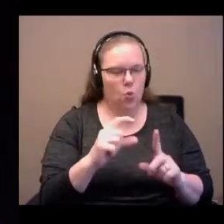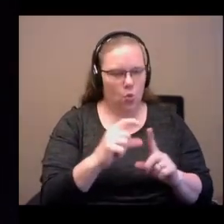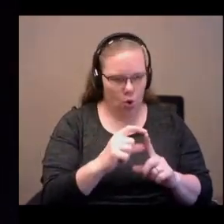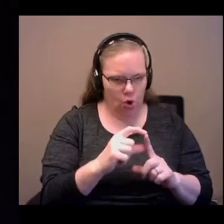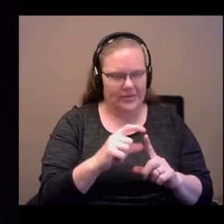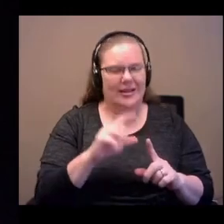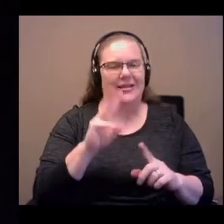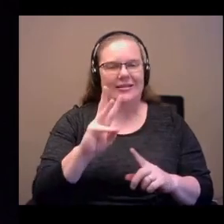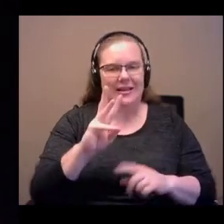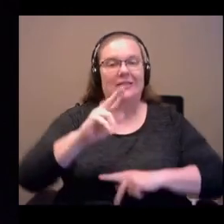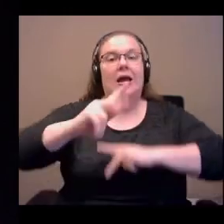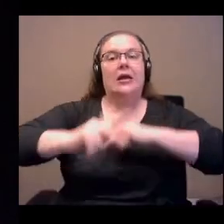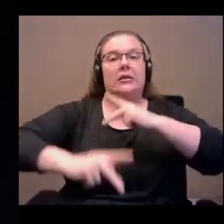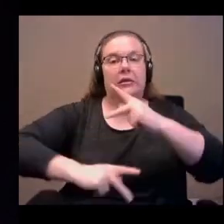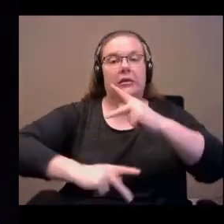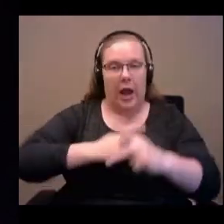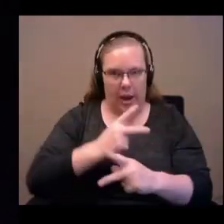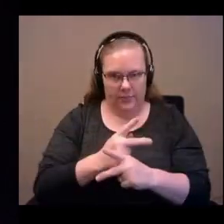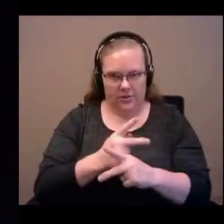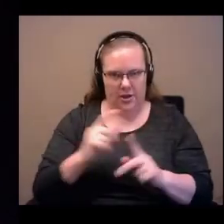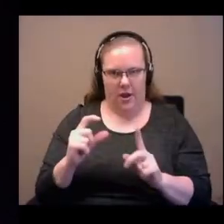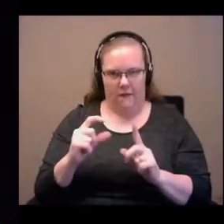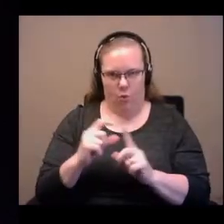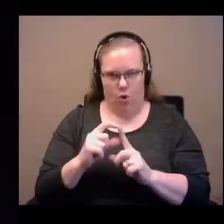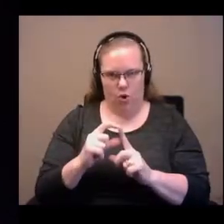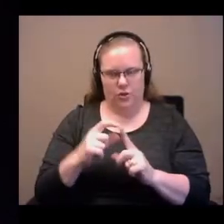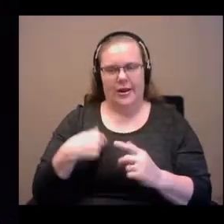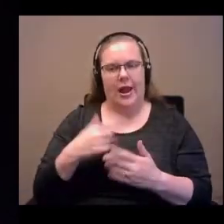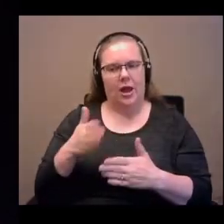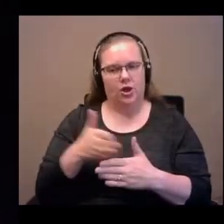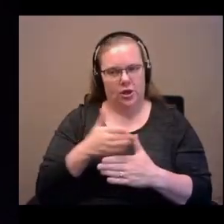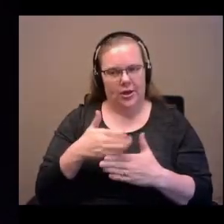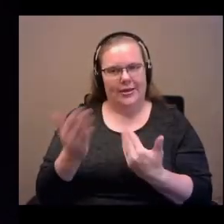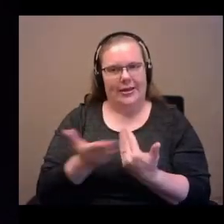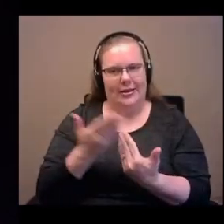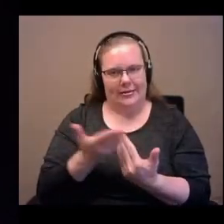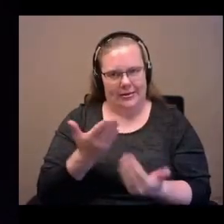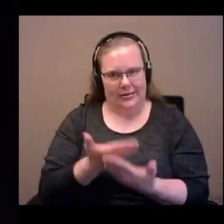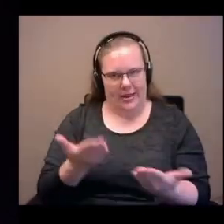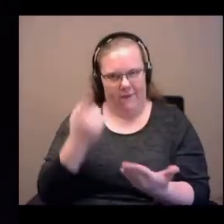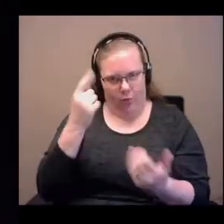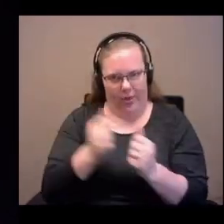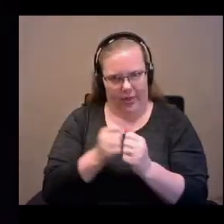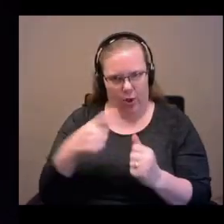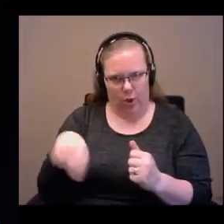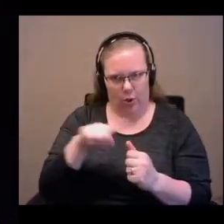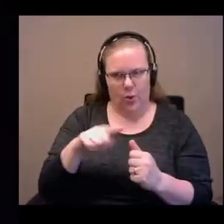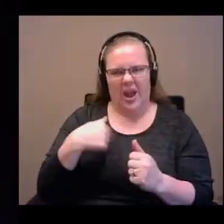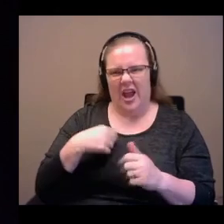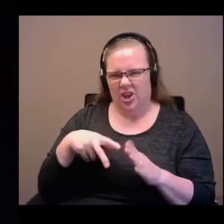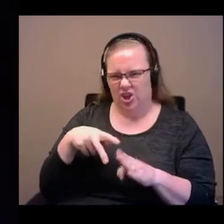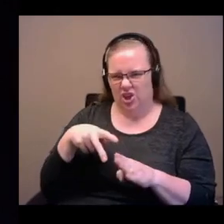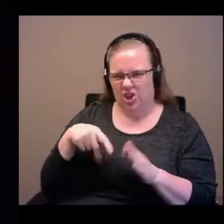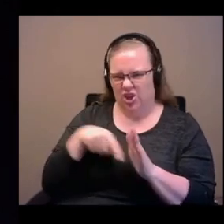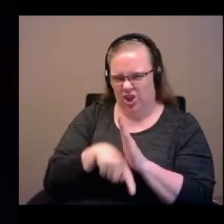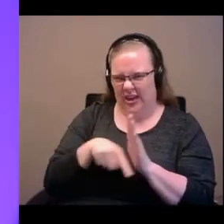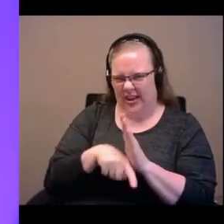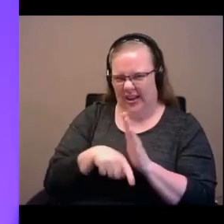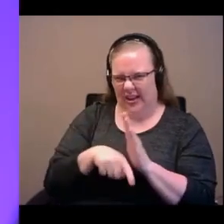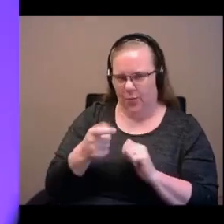there are many types of words in each of them, and I shared the easy stuff with you guys today, so I cheated a little bit. In the last chapter. “Similarities” is actually the last chapter,